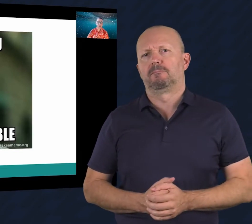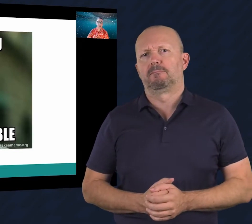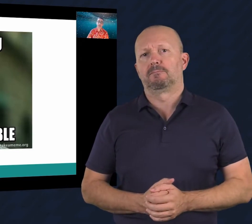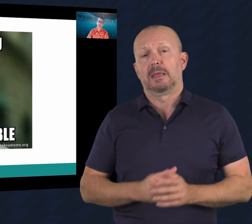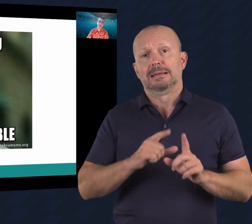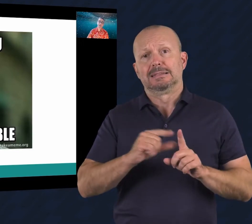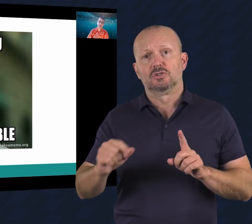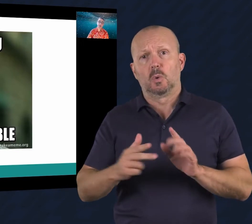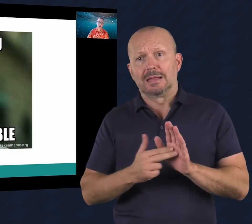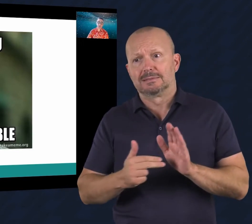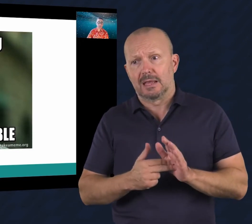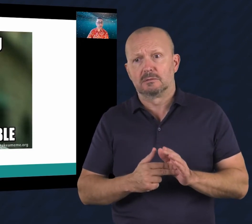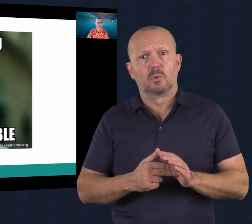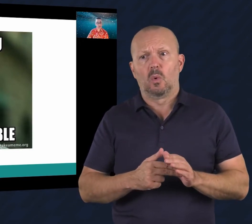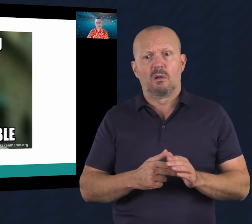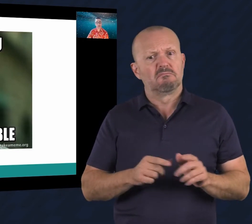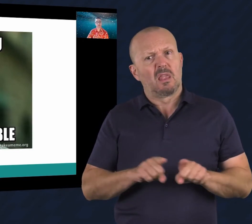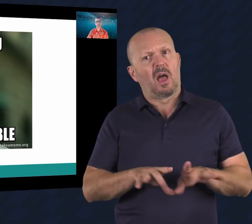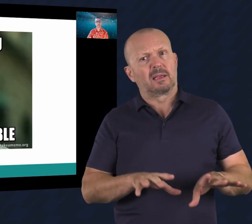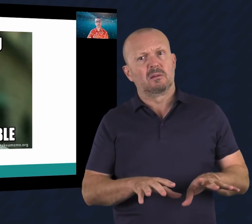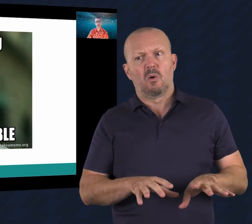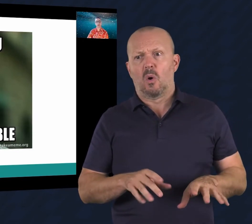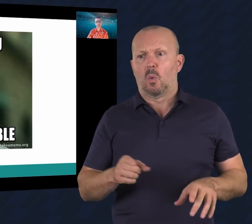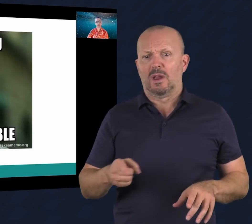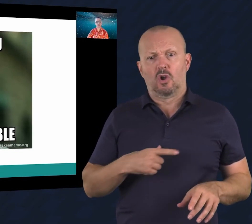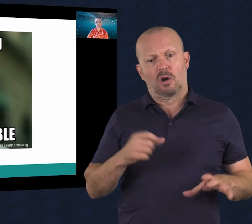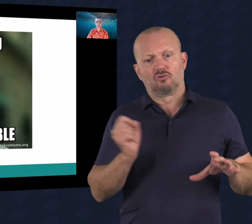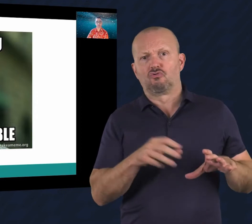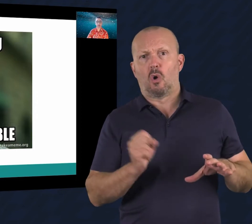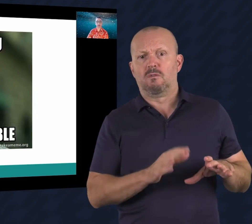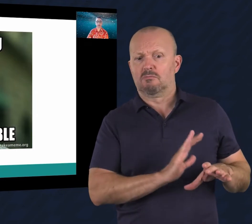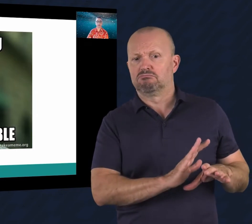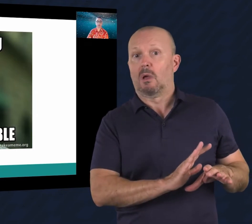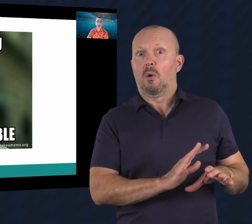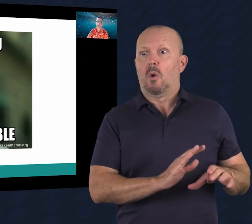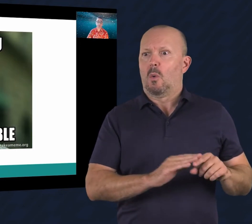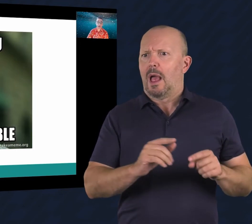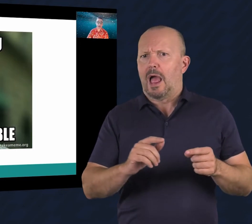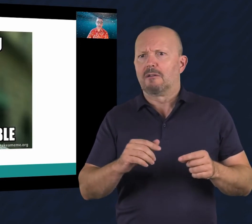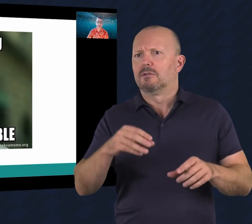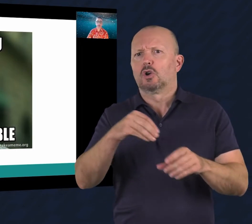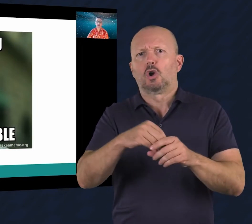Like Digital NZ and Trove, we are not a repository. We leverage and present copies of metadata from our content partners.